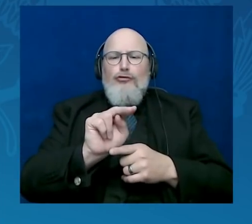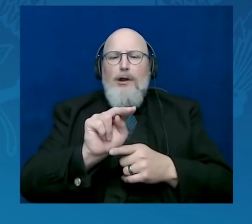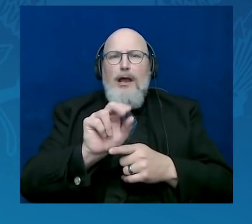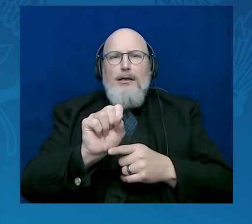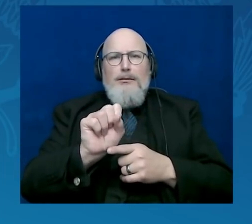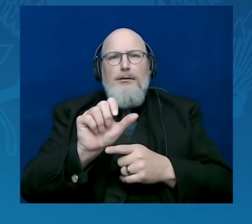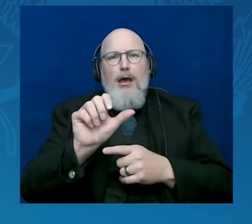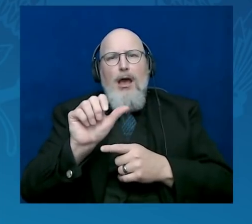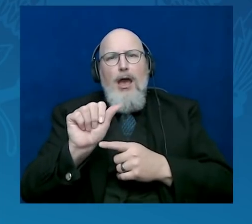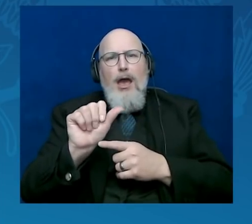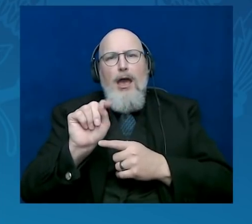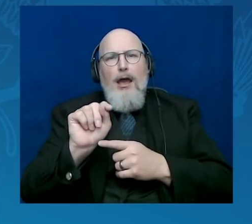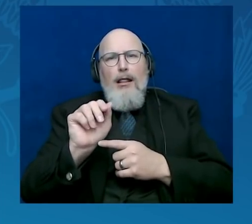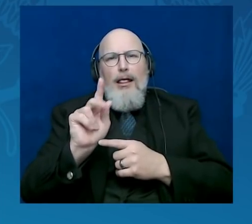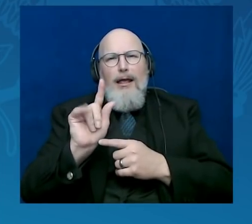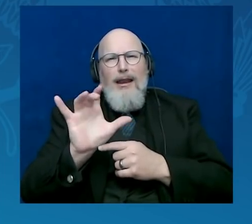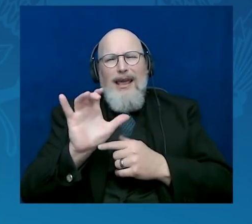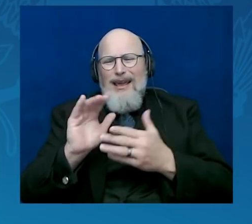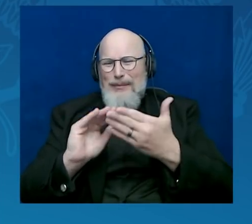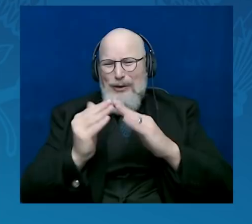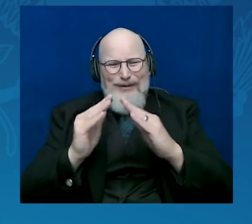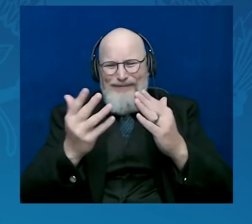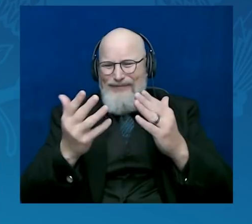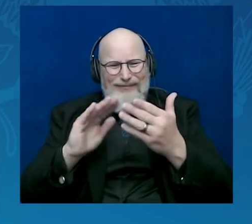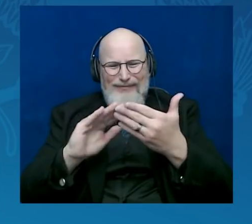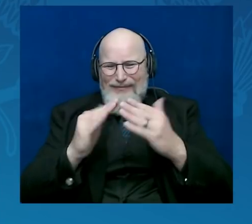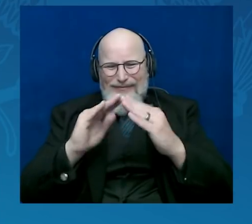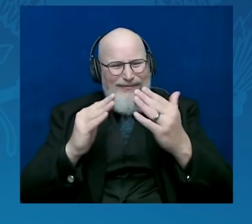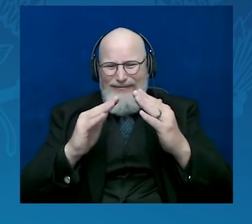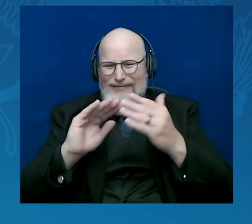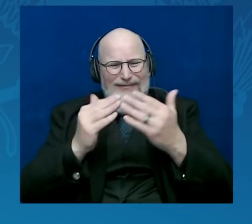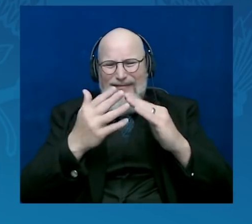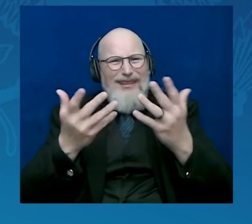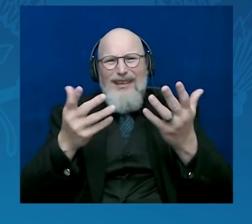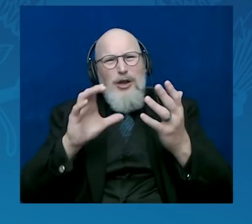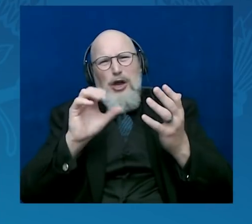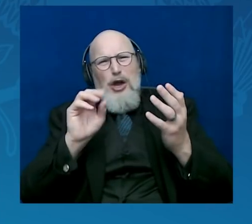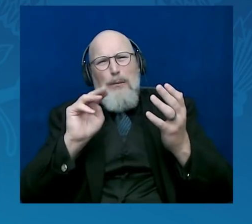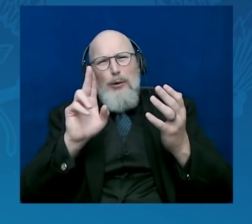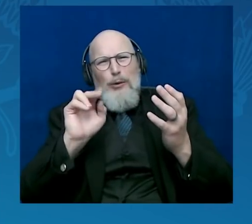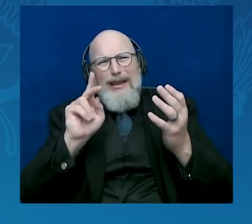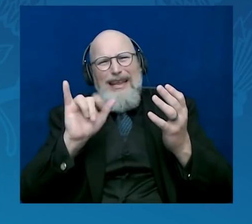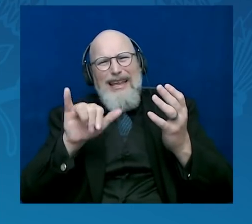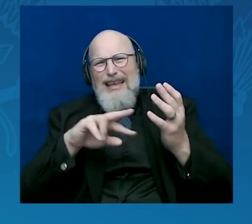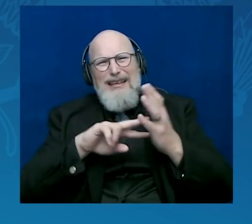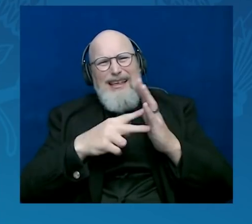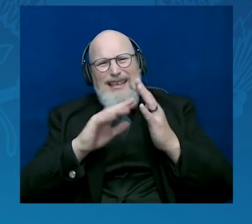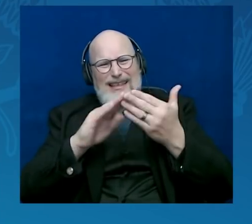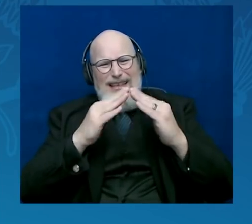The word "community," meaning a collection, not -- a collection of individuals